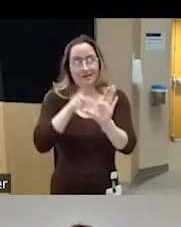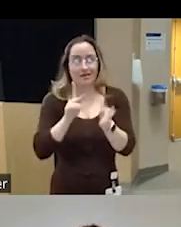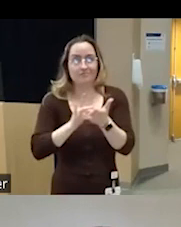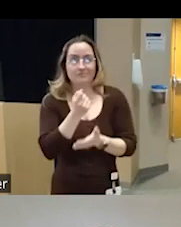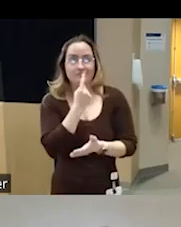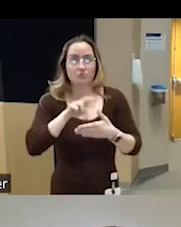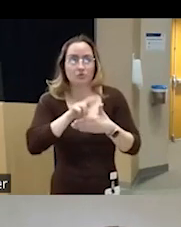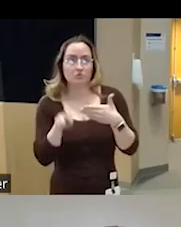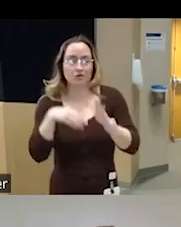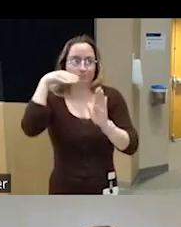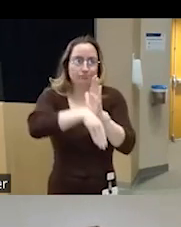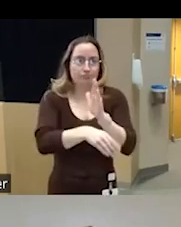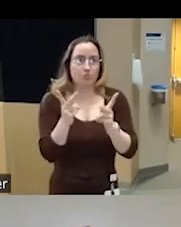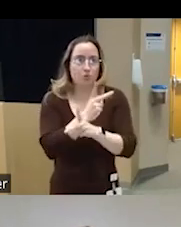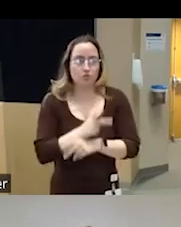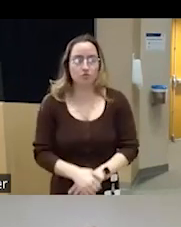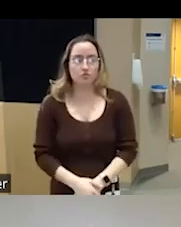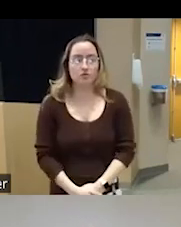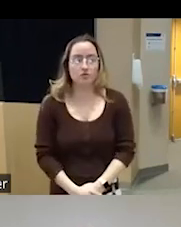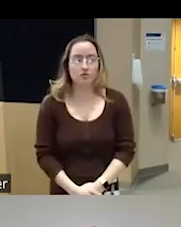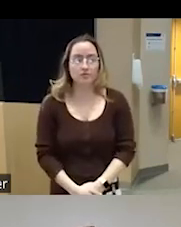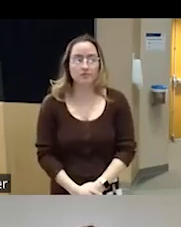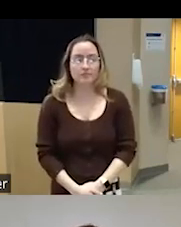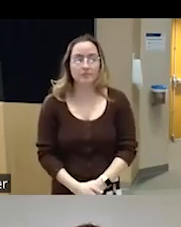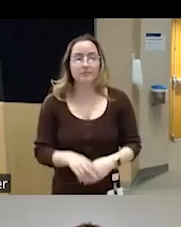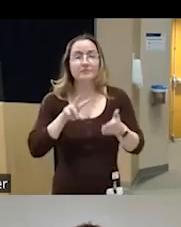Now is that because these patients had already failed more treatments?